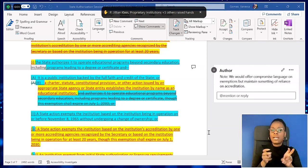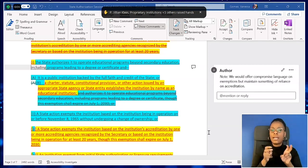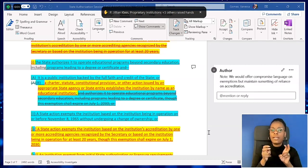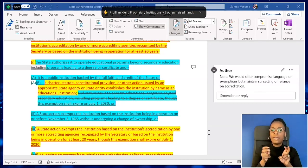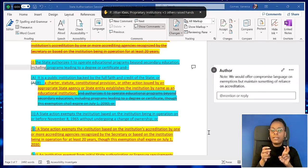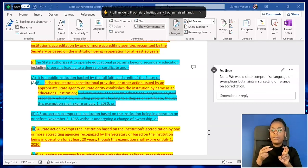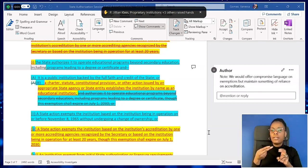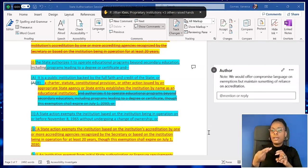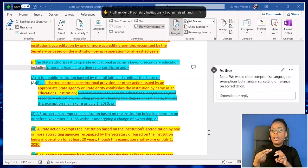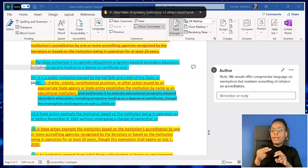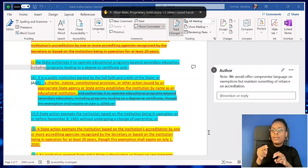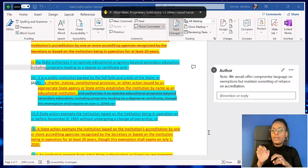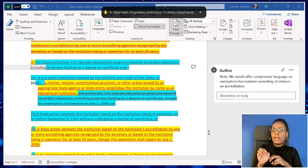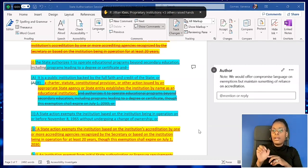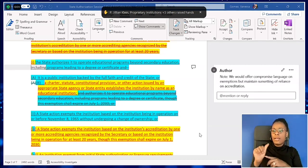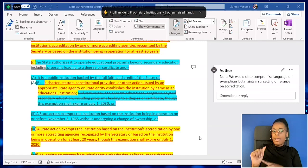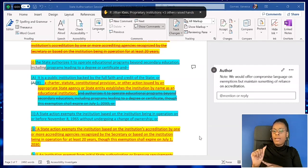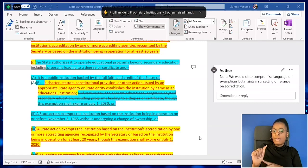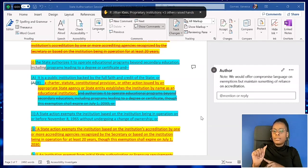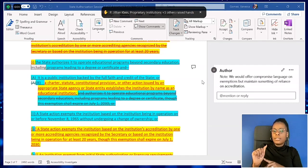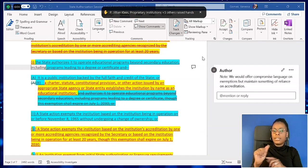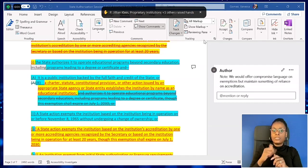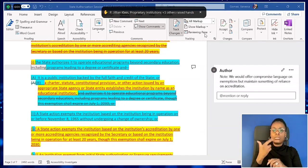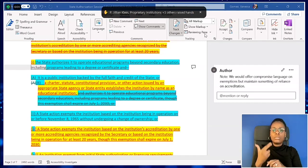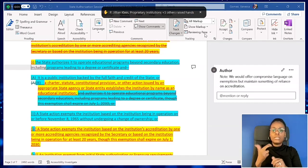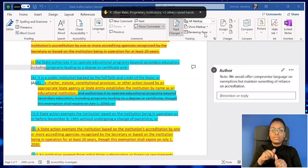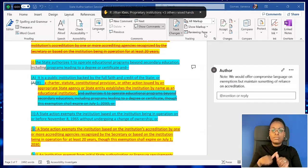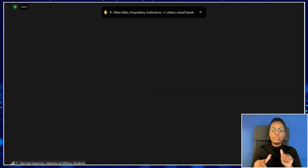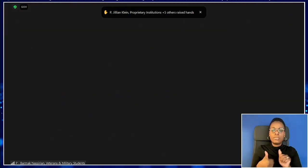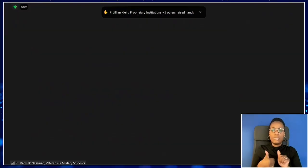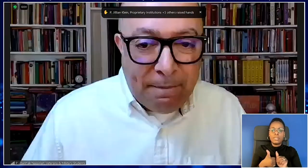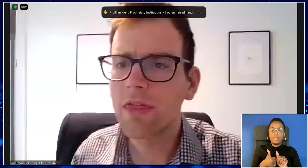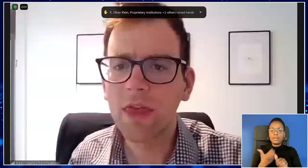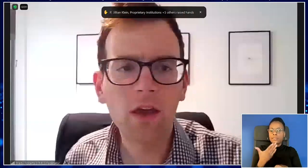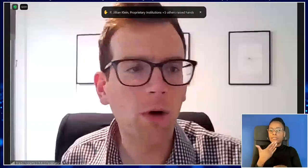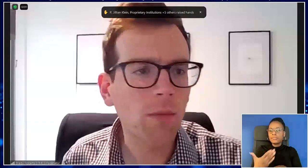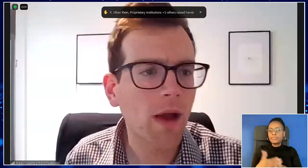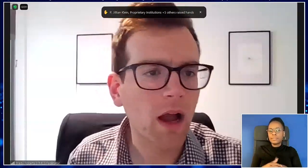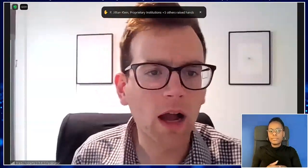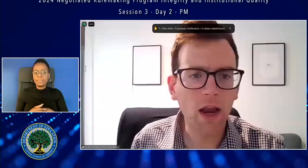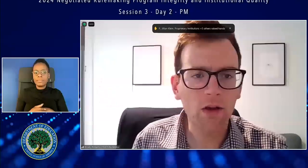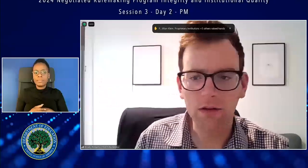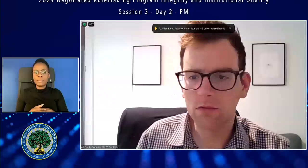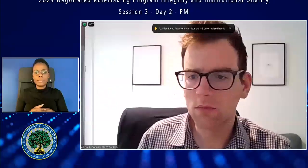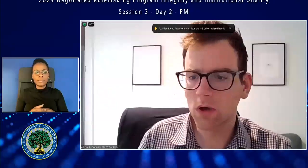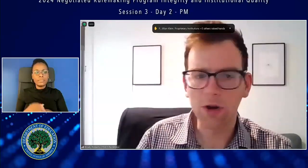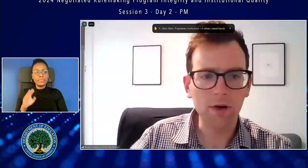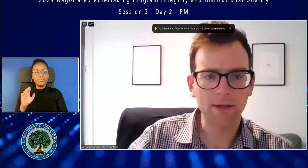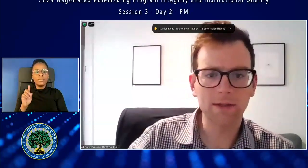So those are my preliminary comments. Thank you. Okay. Thank you, Barmak. Carolyn, we'll go to you next.